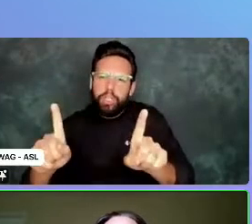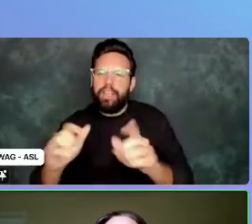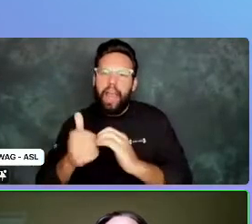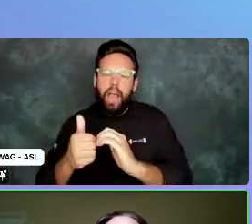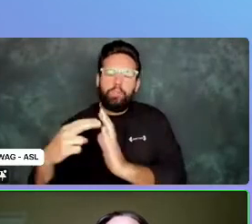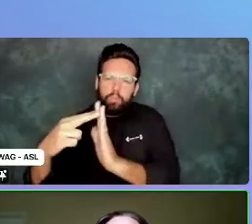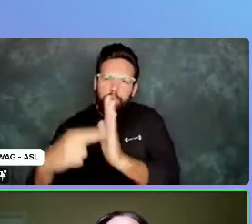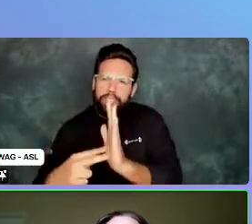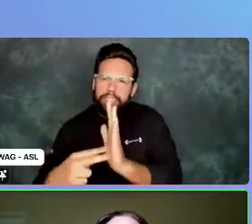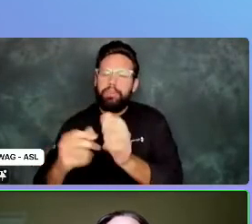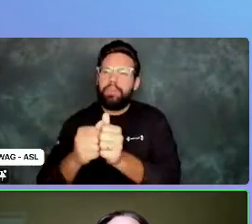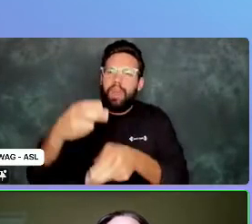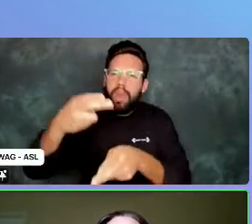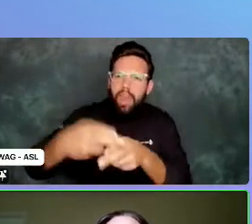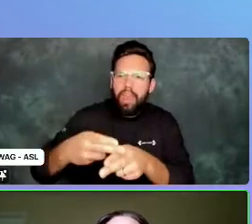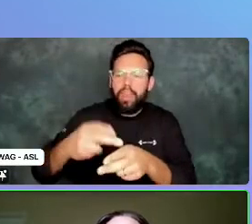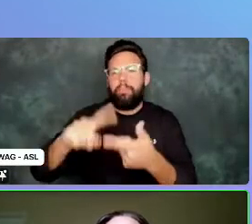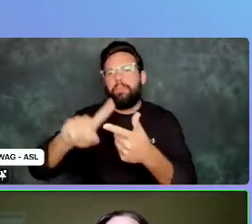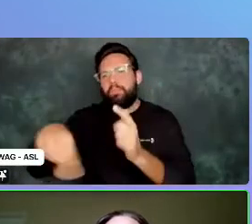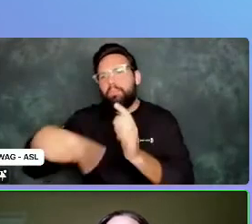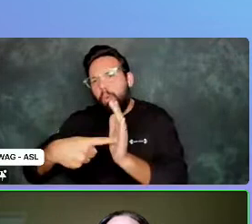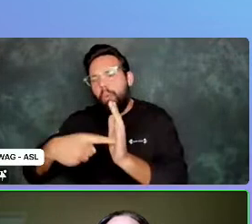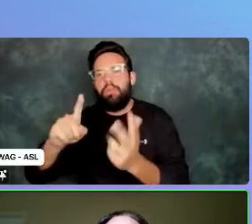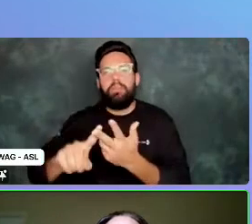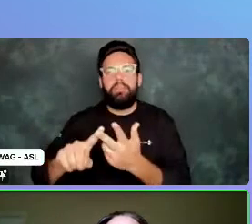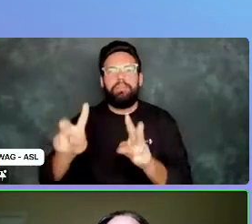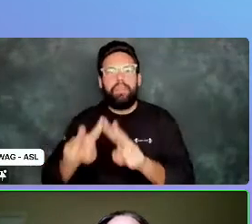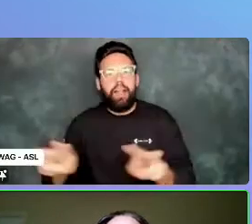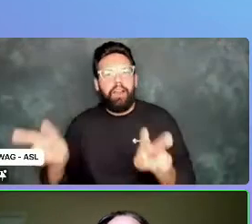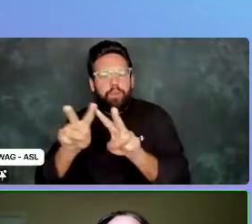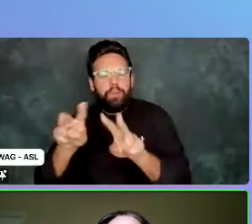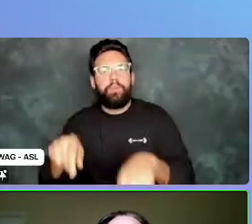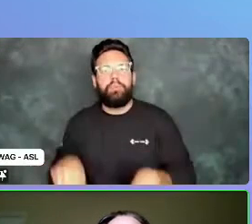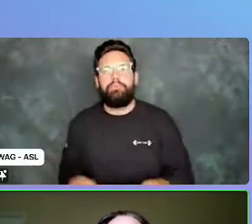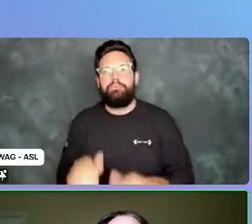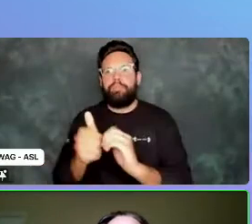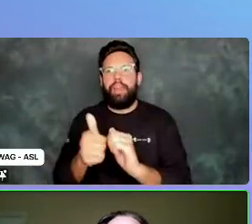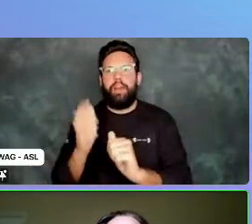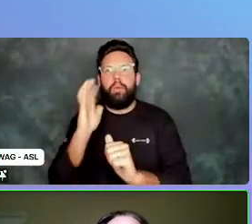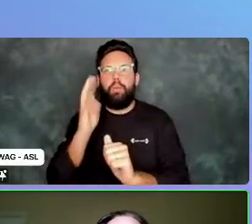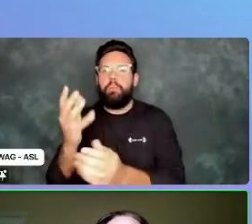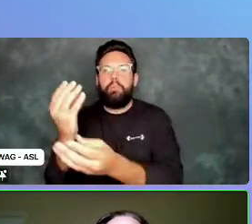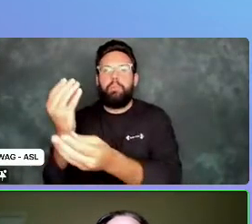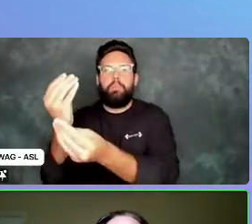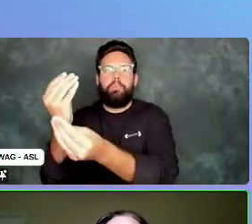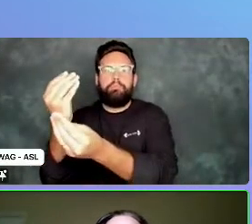an accessible form sounds like, and the different things we're trying to listen to like value for different form elements and